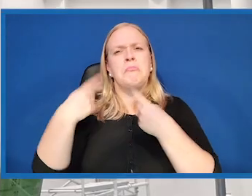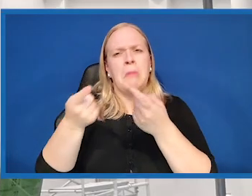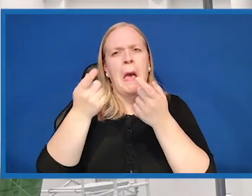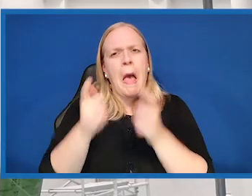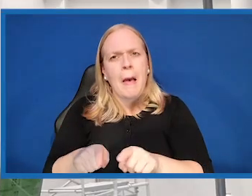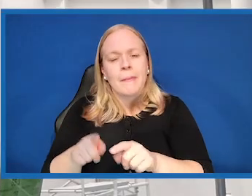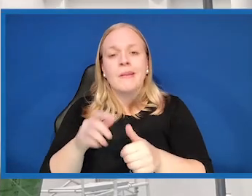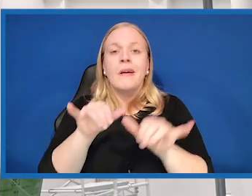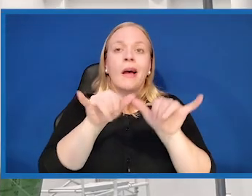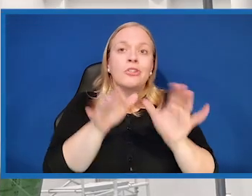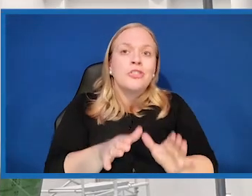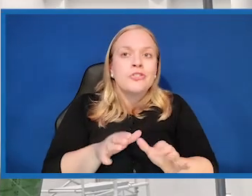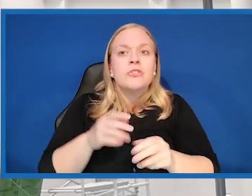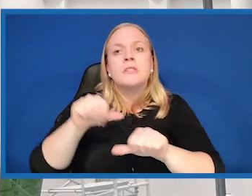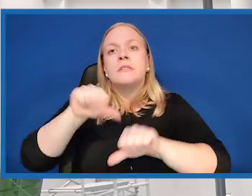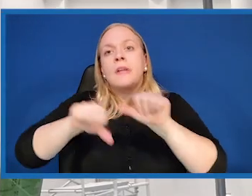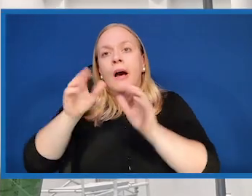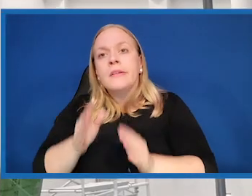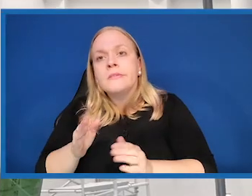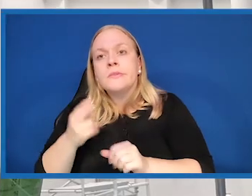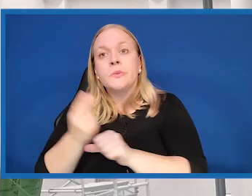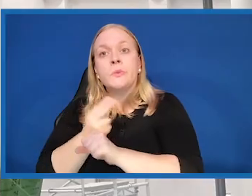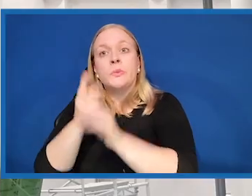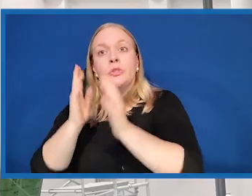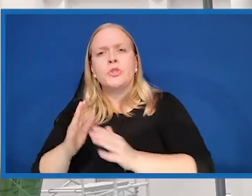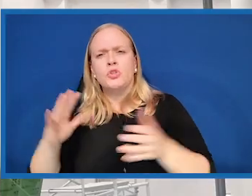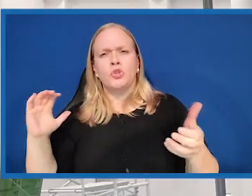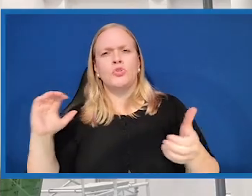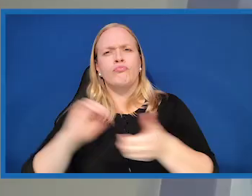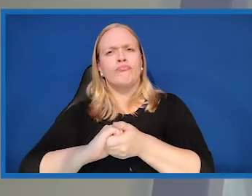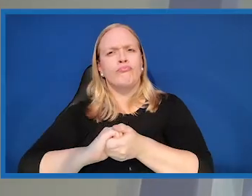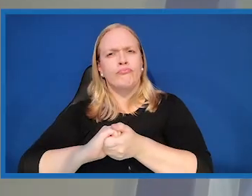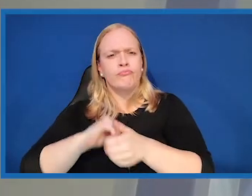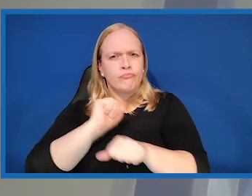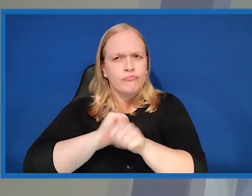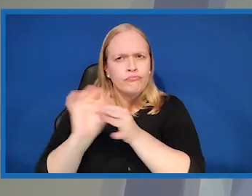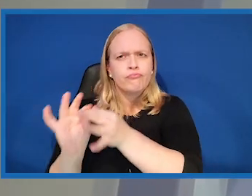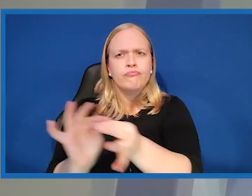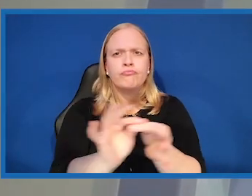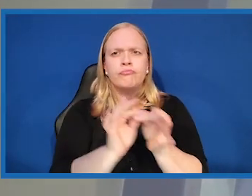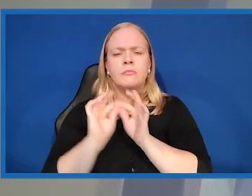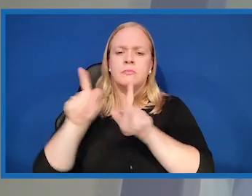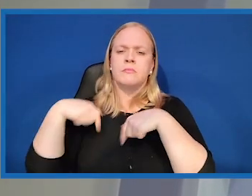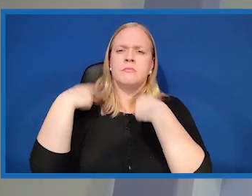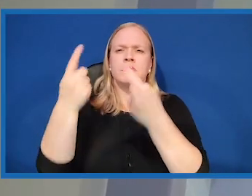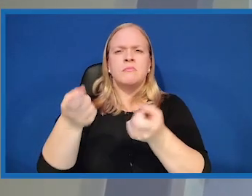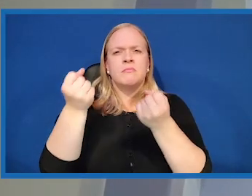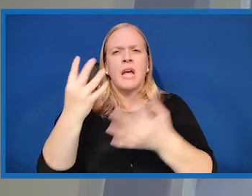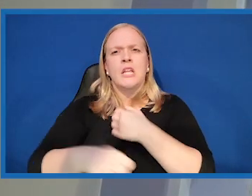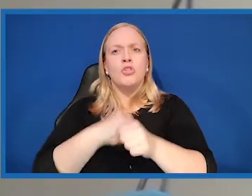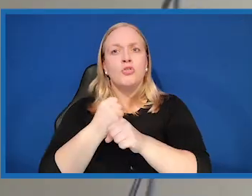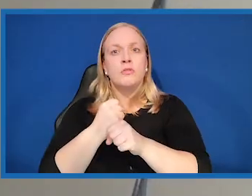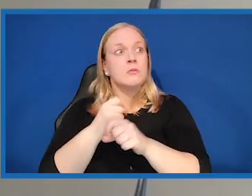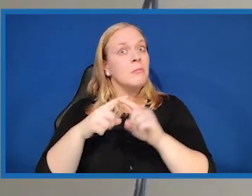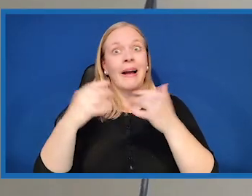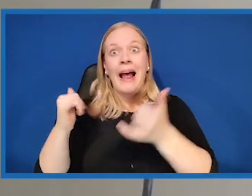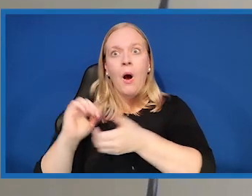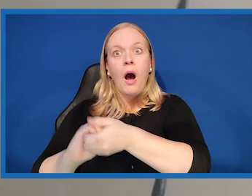USERS, UH, FOR MANY, MANY YEARS. BUT SENTINEL-6 BRINGS THAT TOGETHER IN AN OPERATIONAL SENSE. UH, IT GOES FROM